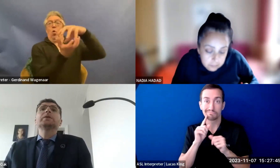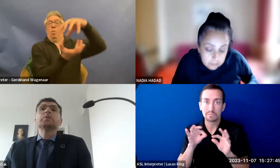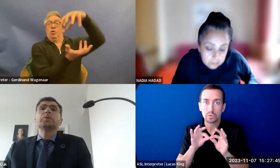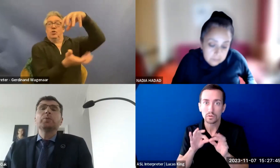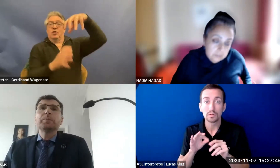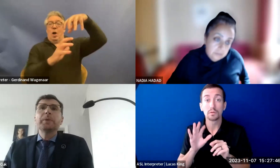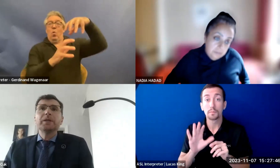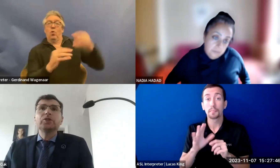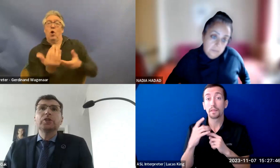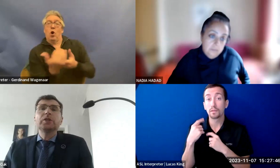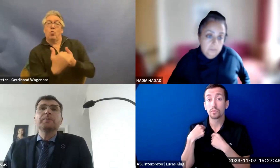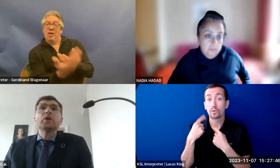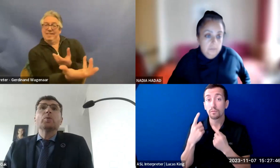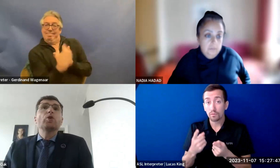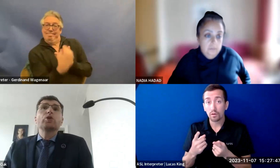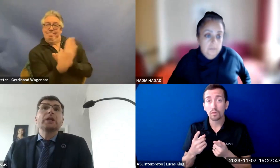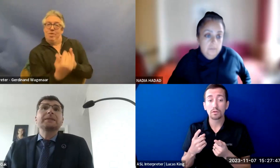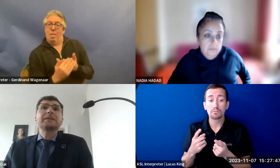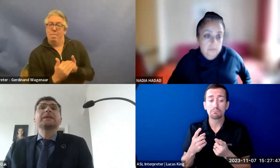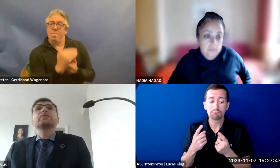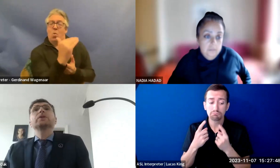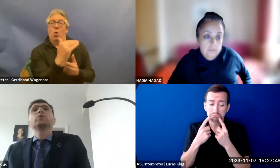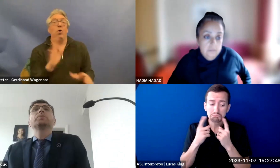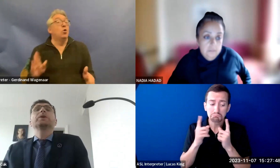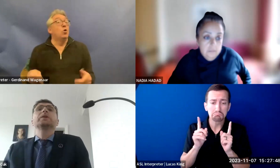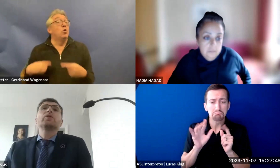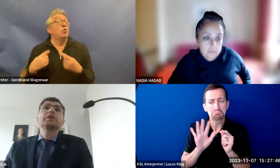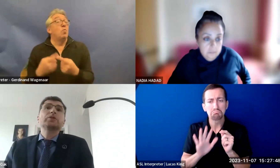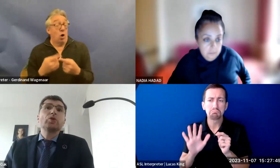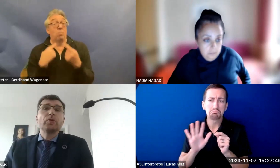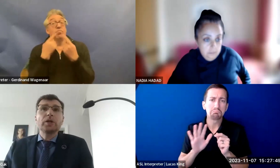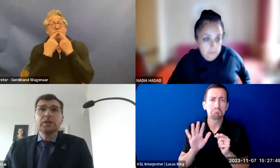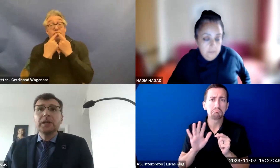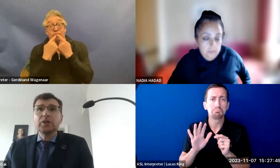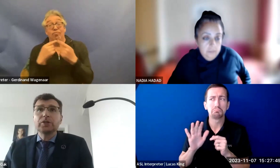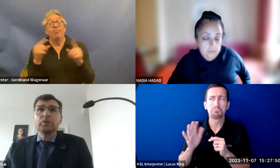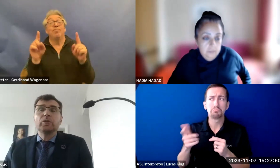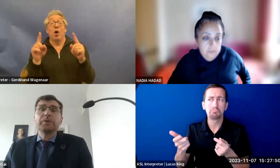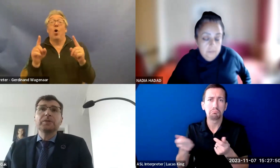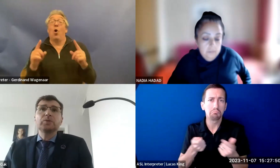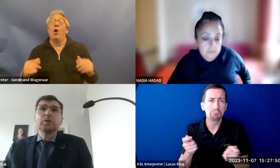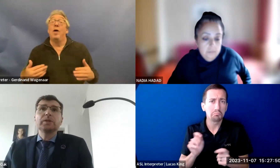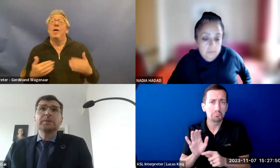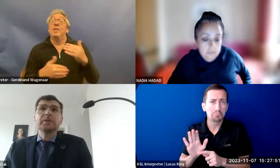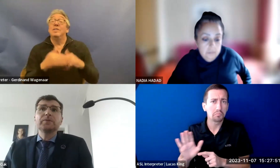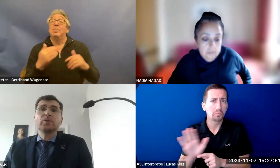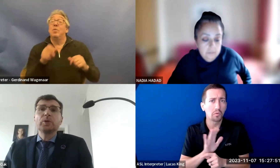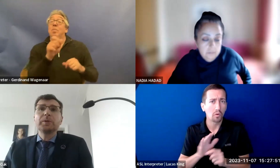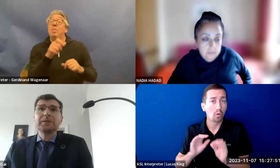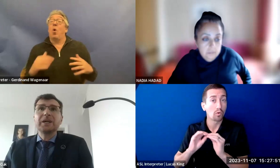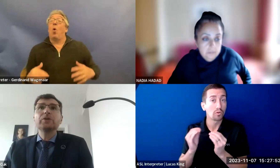So far we managed more or less successfully to bring the voices of OPDs from global South.